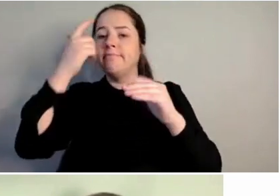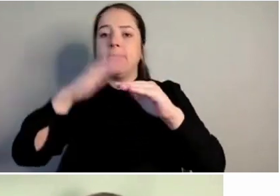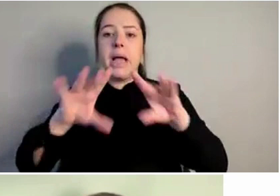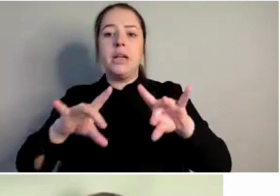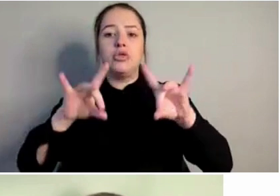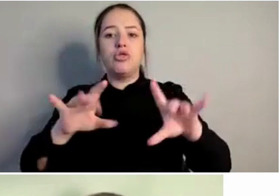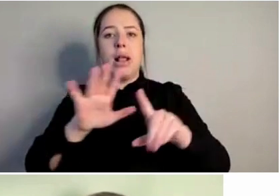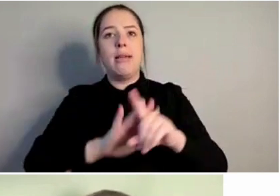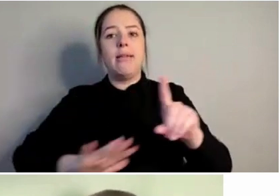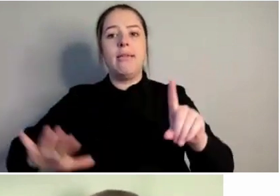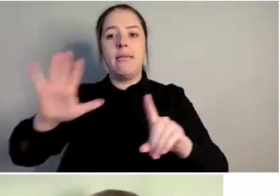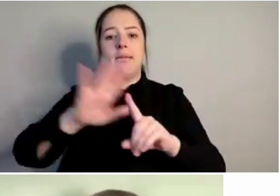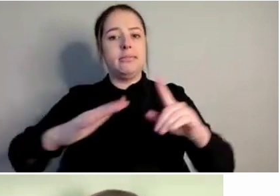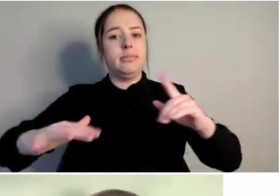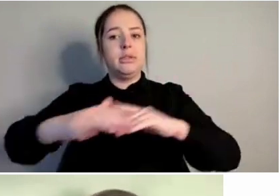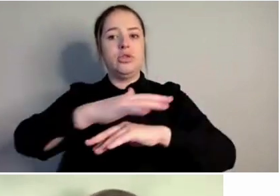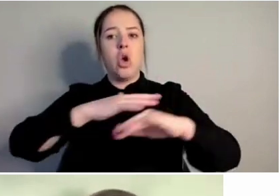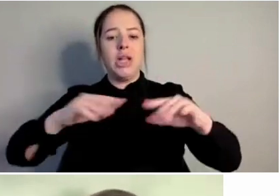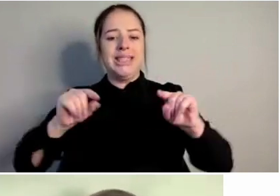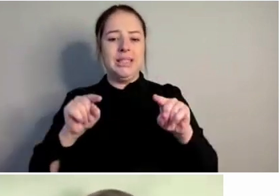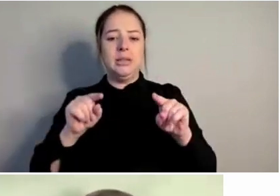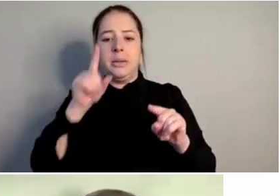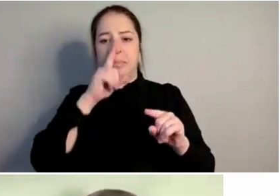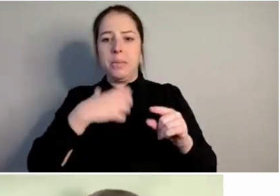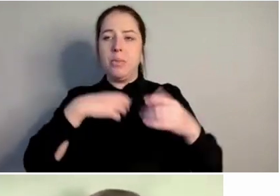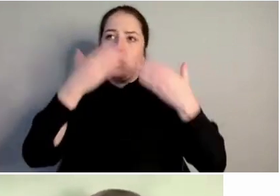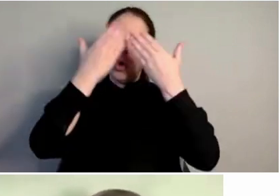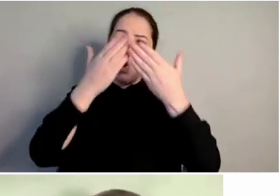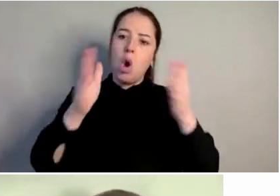there is a much more willingness